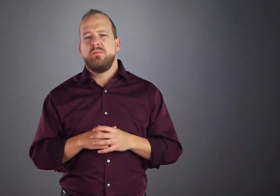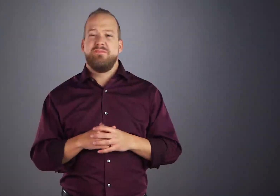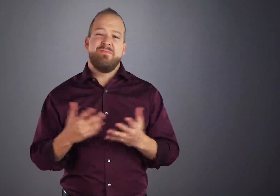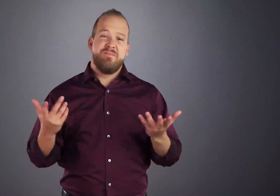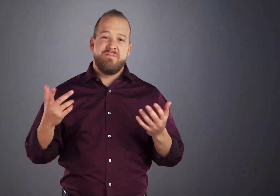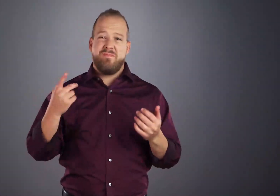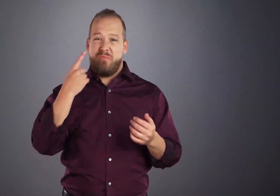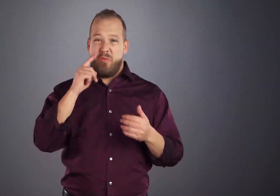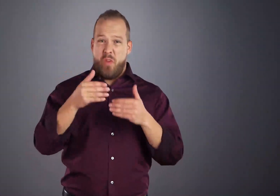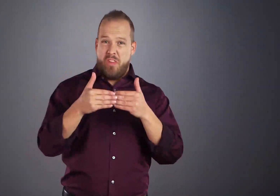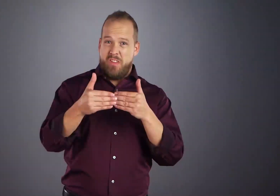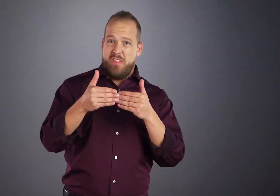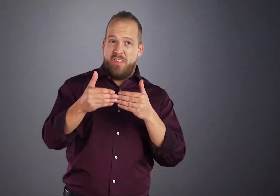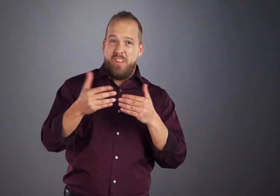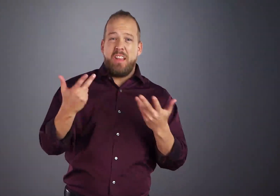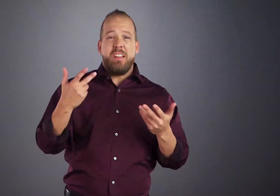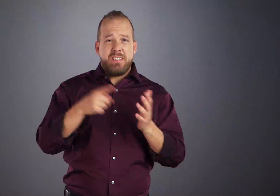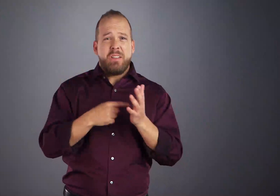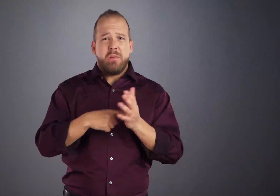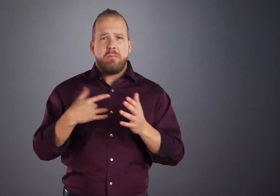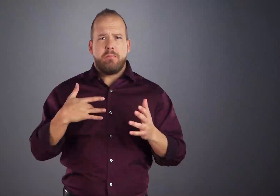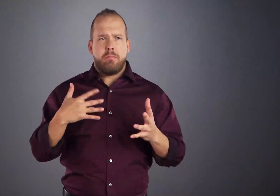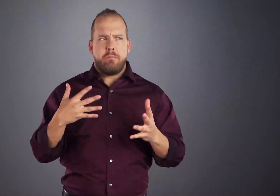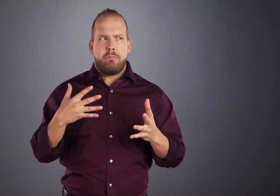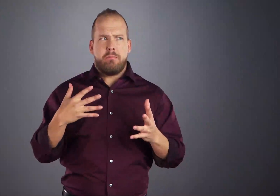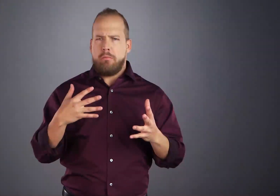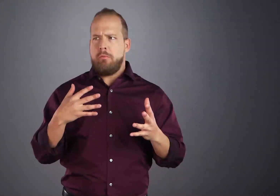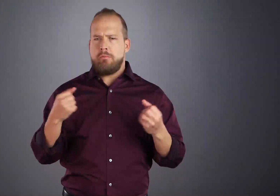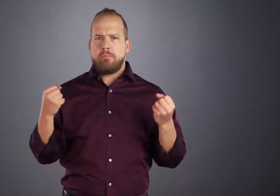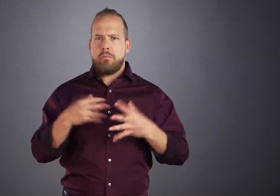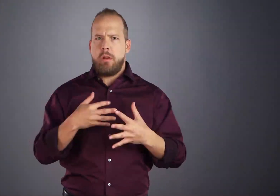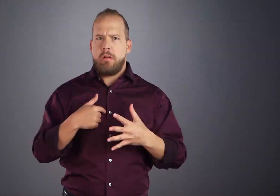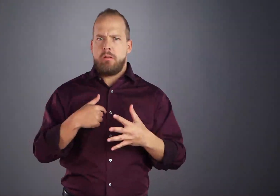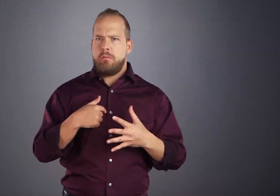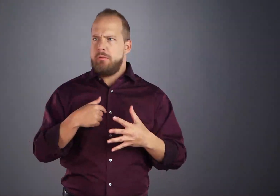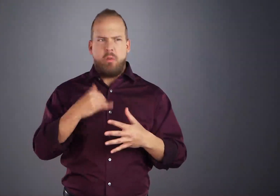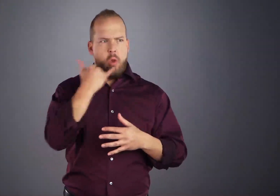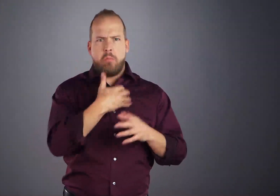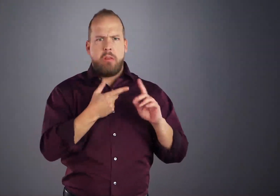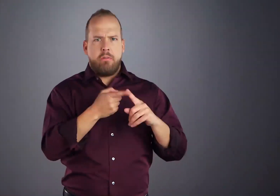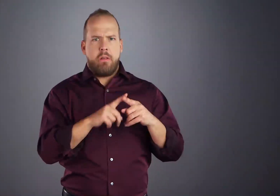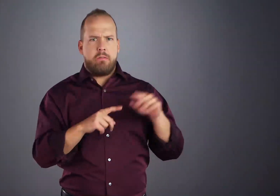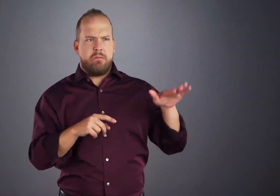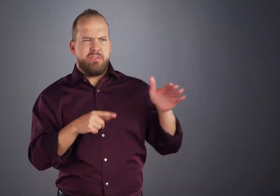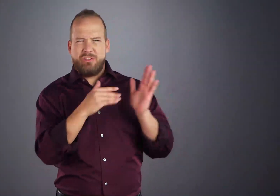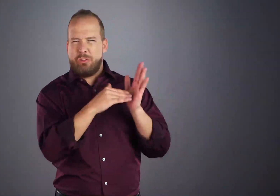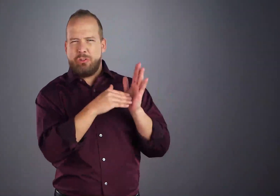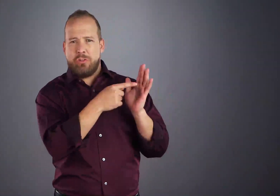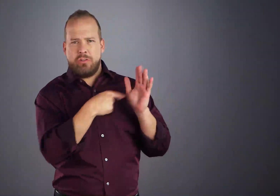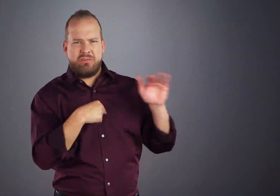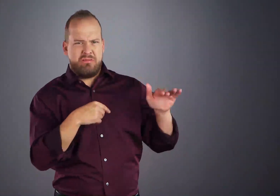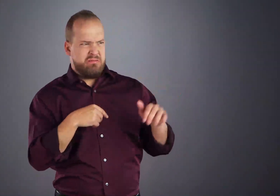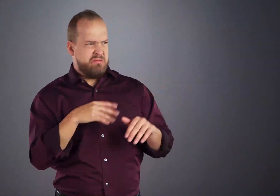For a moment I was alarmed, and called my friend, the doctor, to ask if I were still sane.